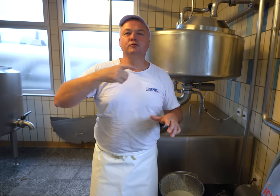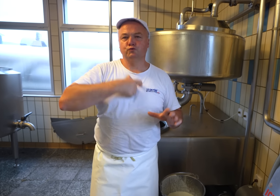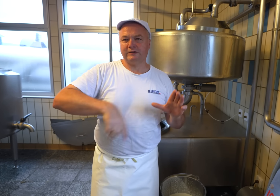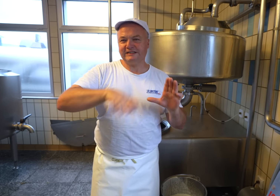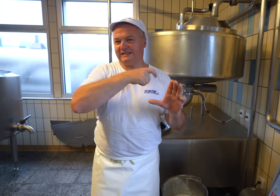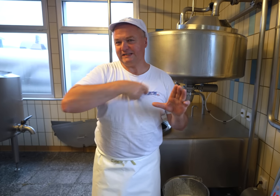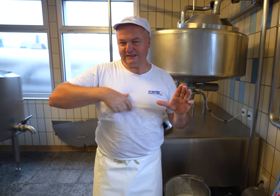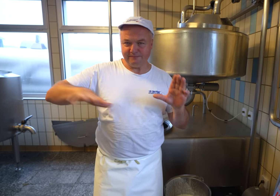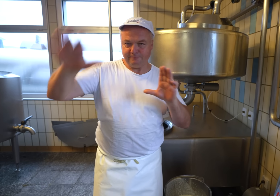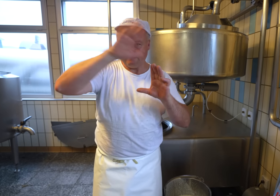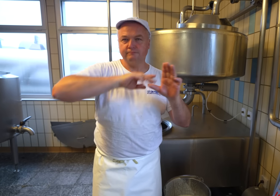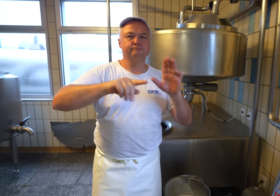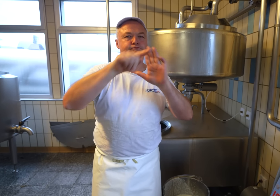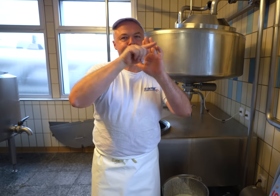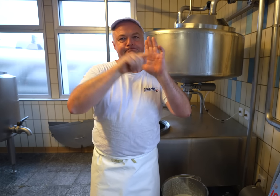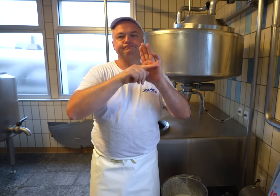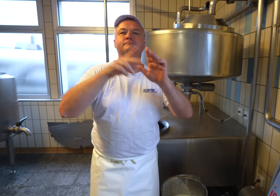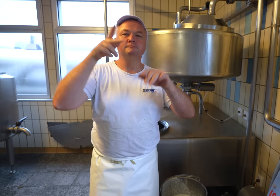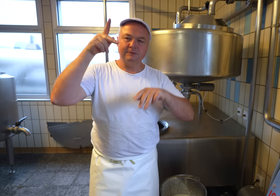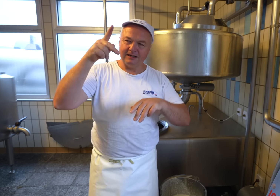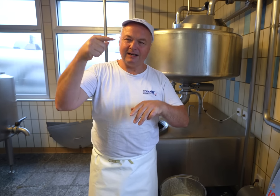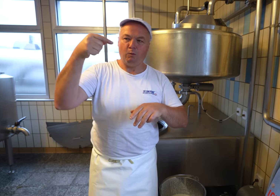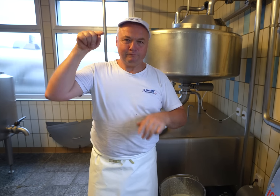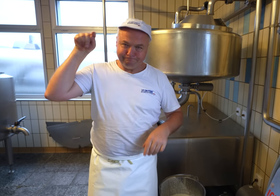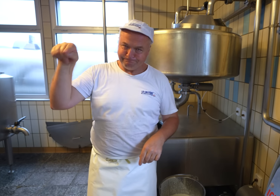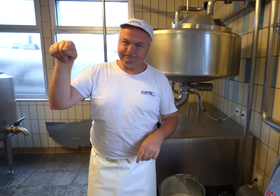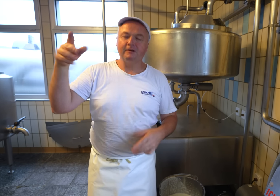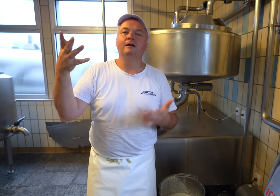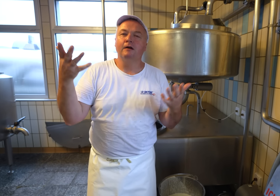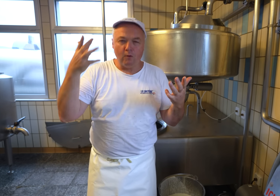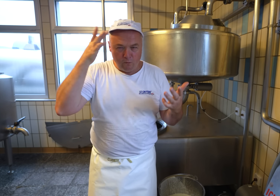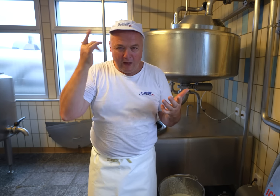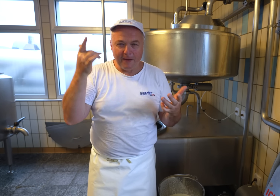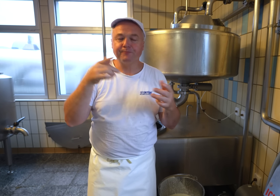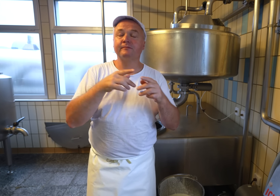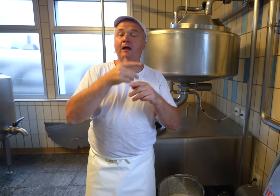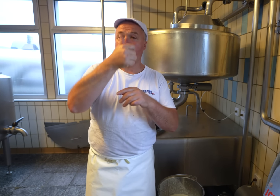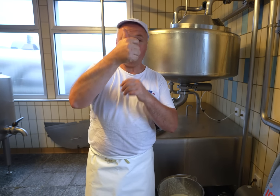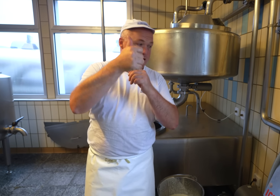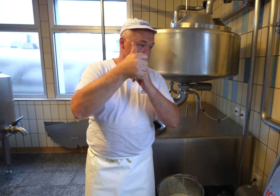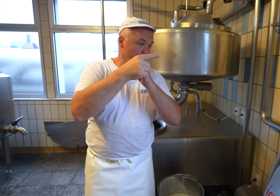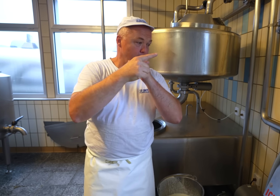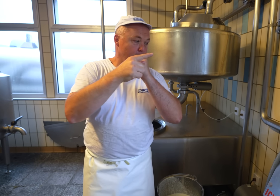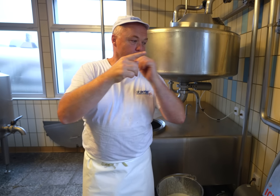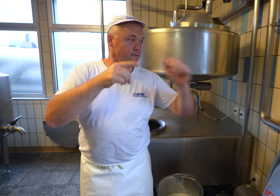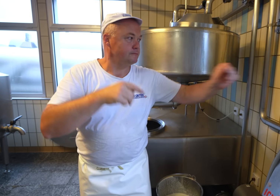in Switzerland we are required to use kilograms. Because–